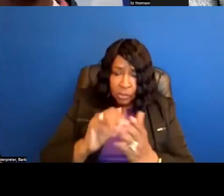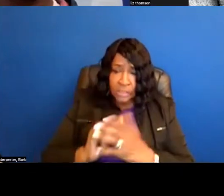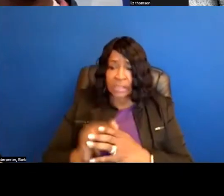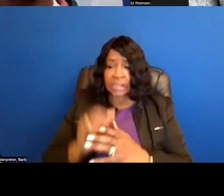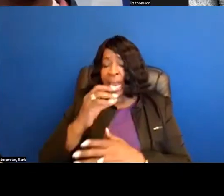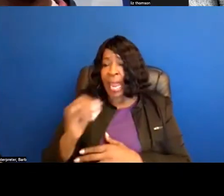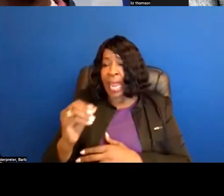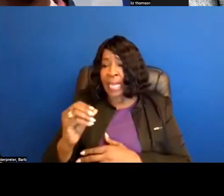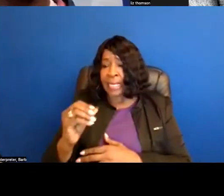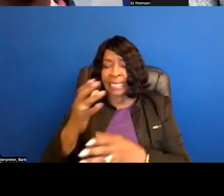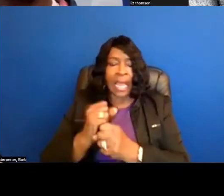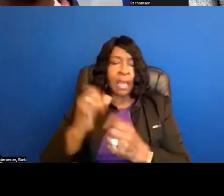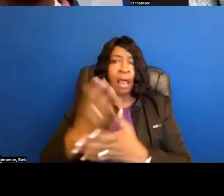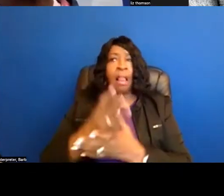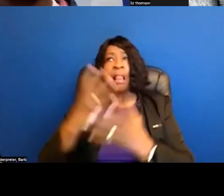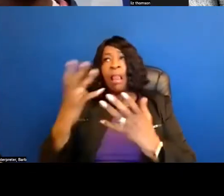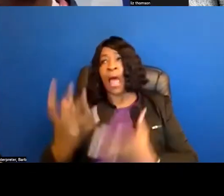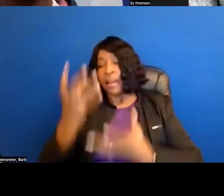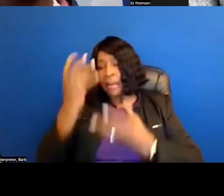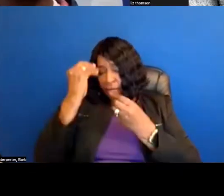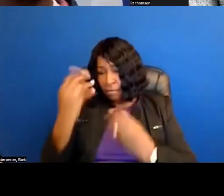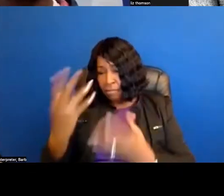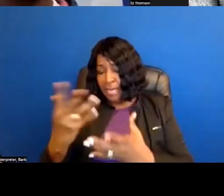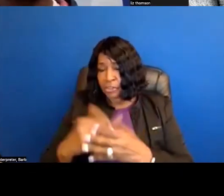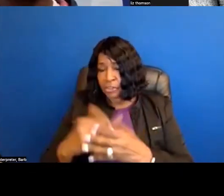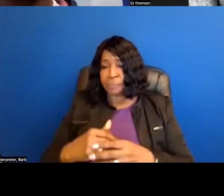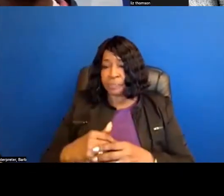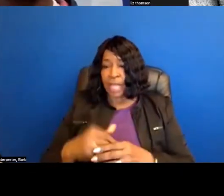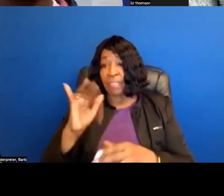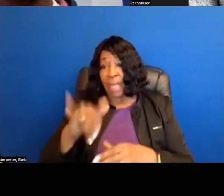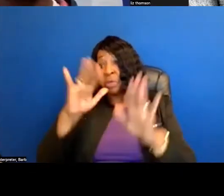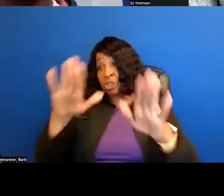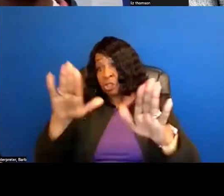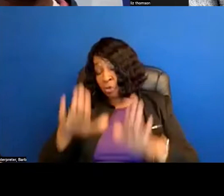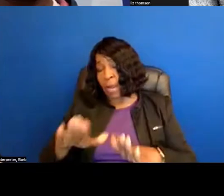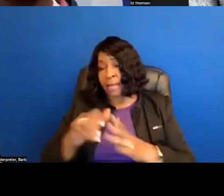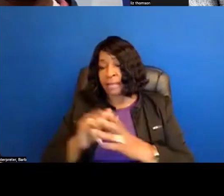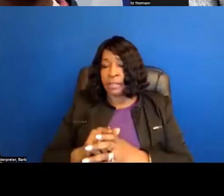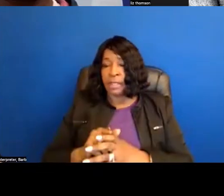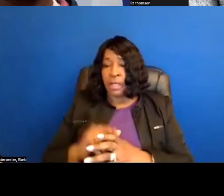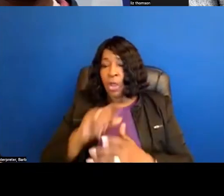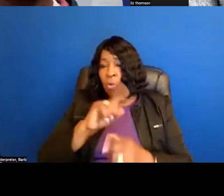and got a lot of information, which was great. When you do qualitative research, you get a lot.